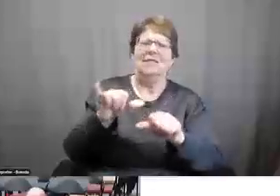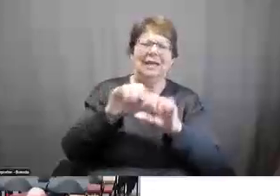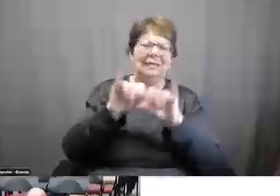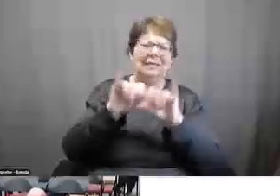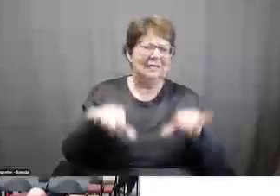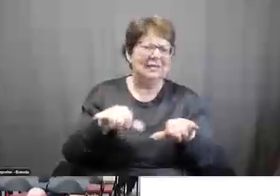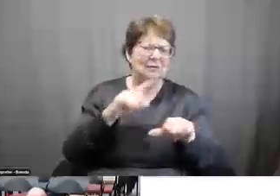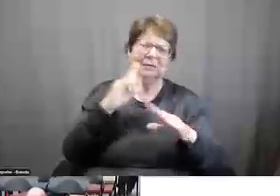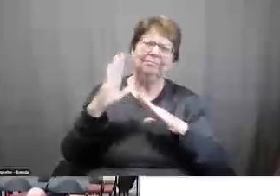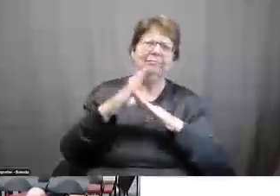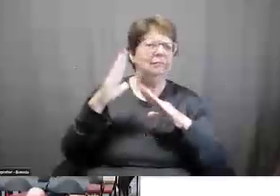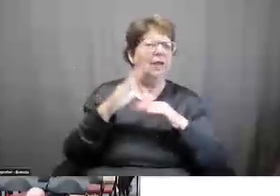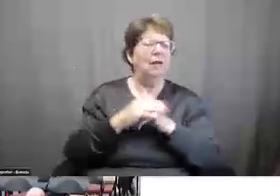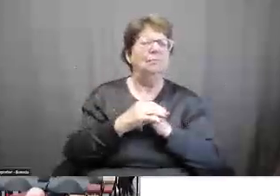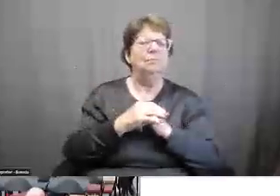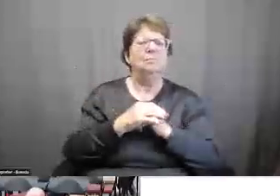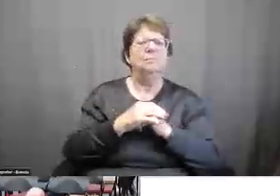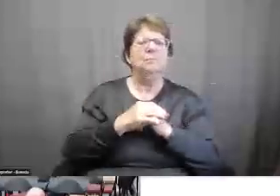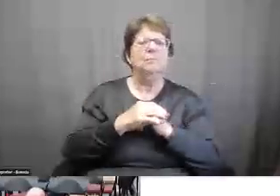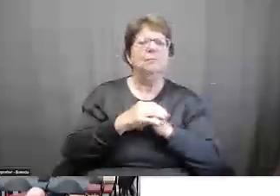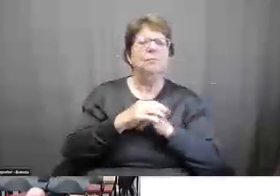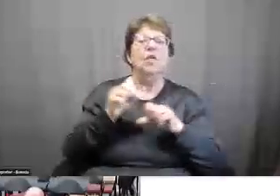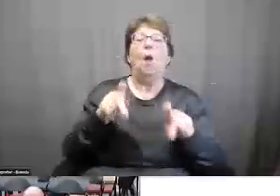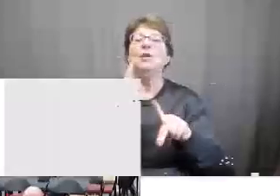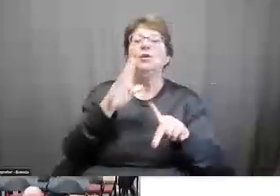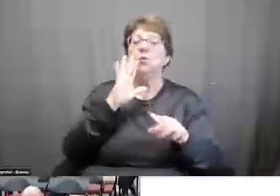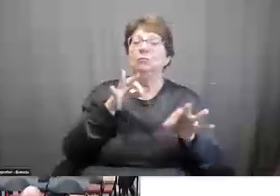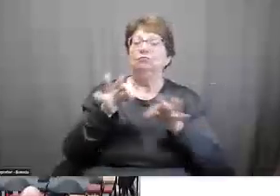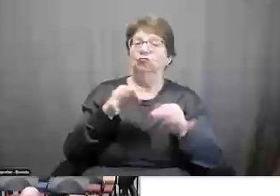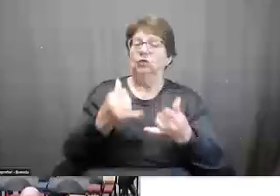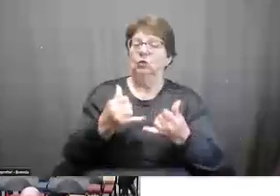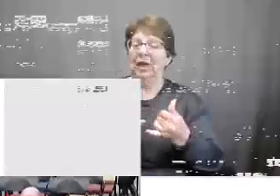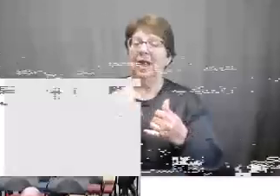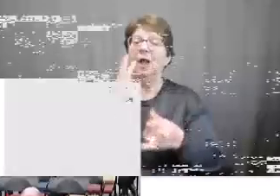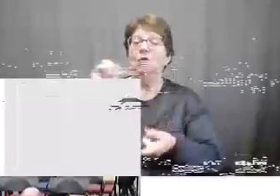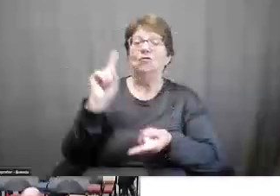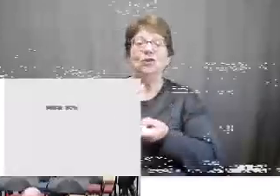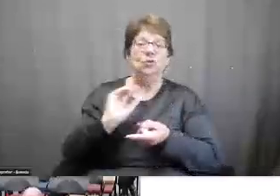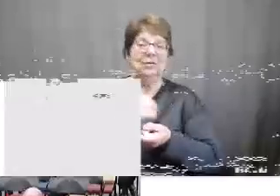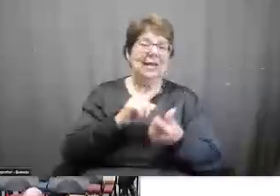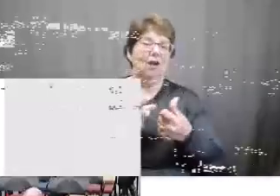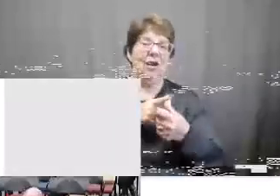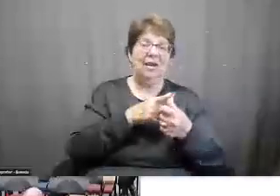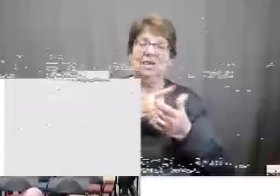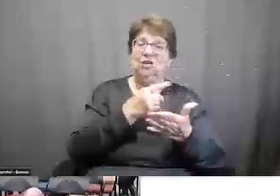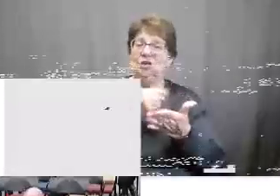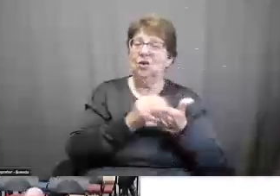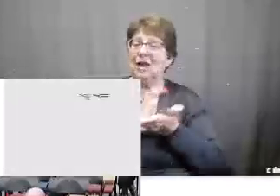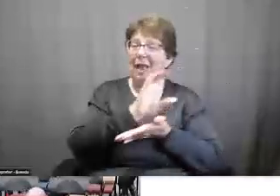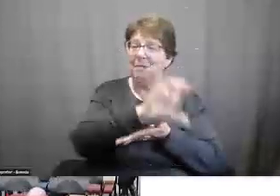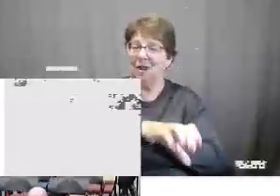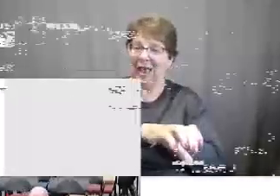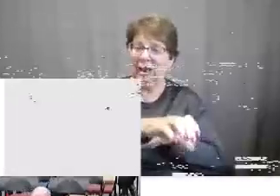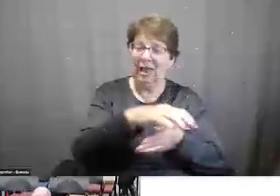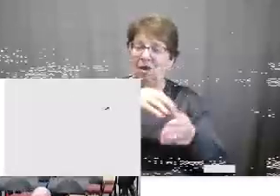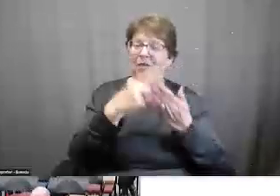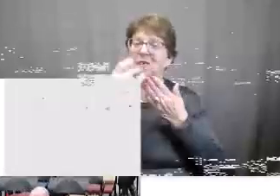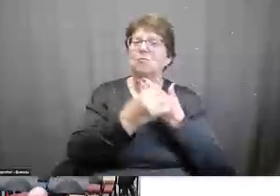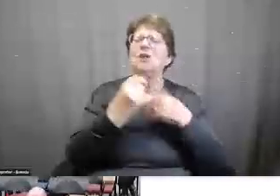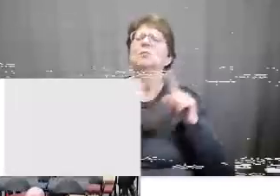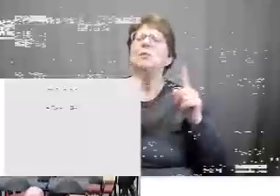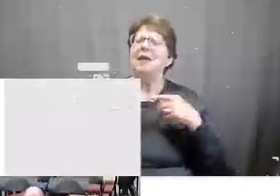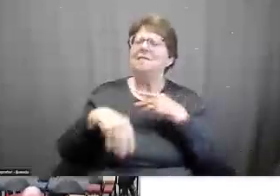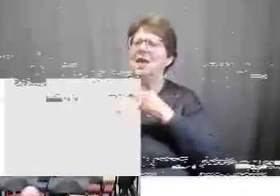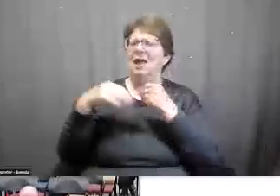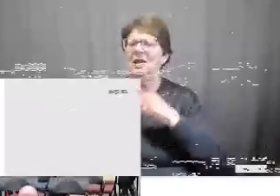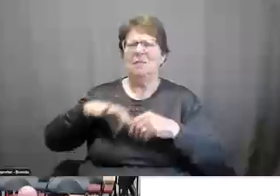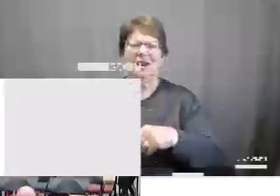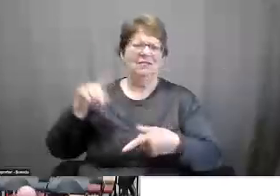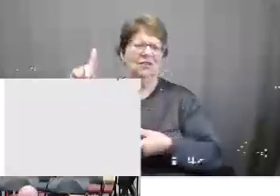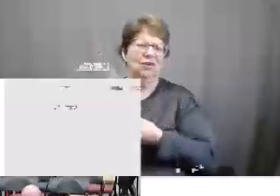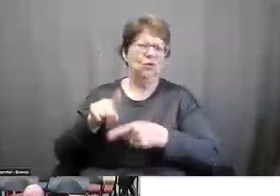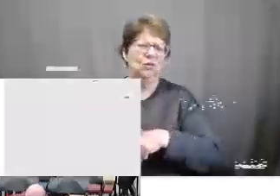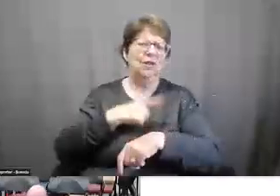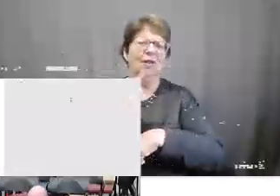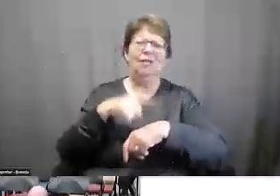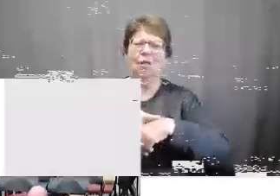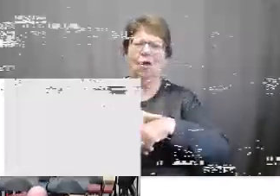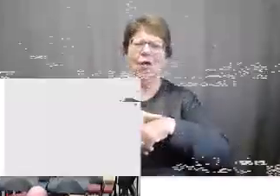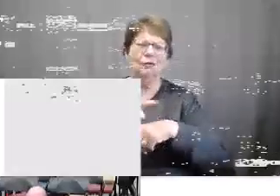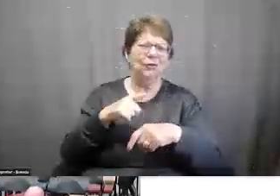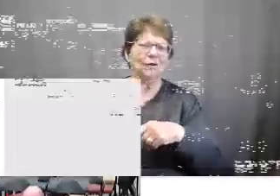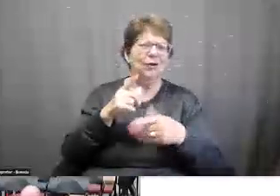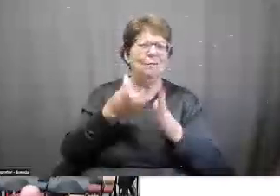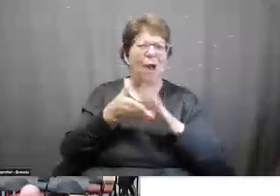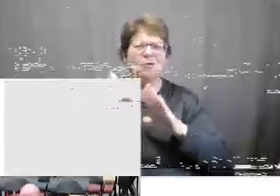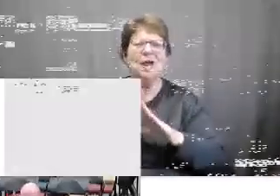Boardroom: And the opportunities that we will present to you today will not only reduce our initial capital outlay on the project, but they have the added benefit of reducing our long-term operation and maintenance costs. Next slide, please.